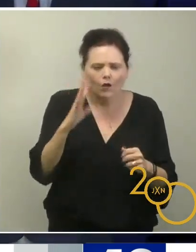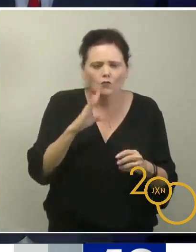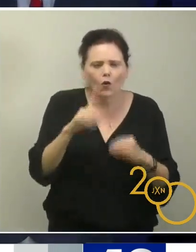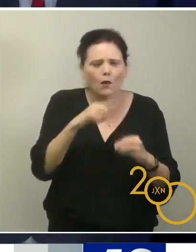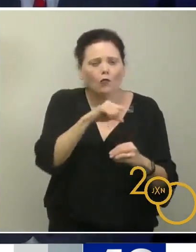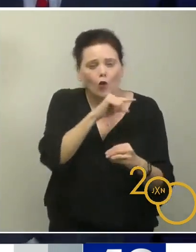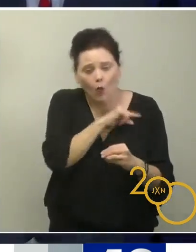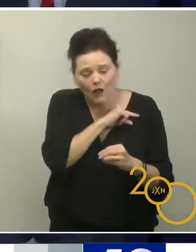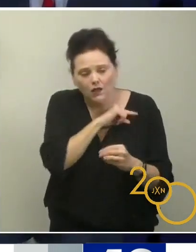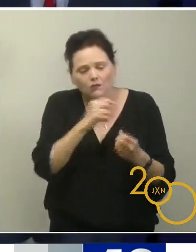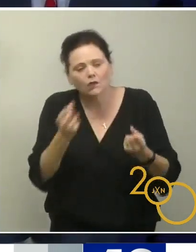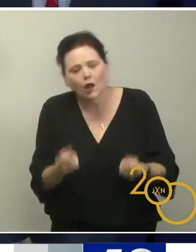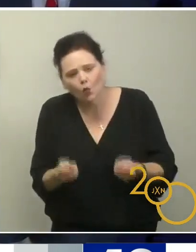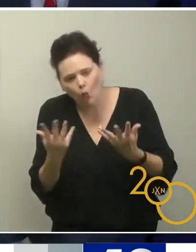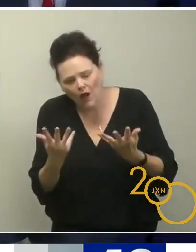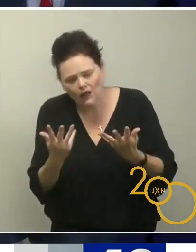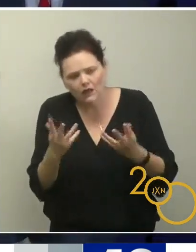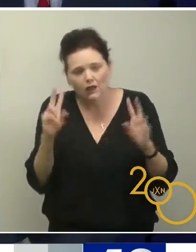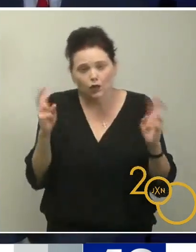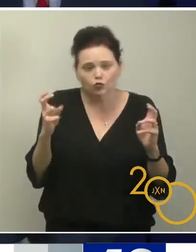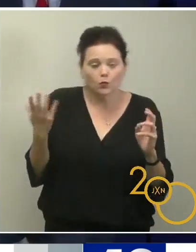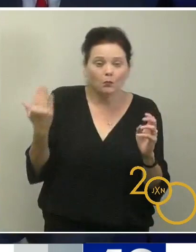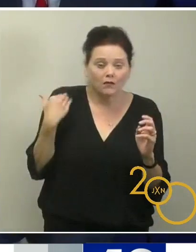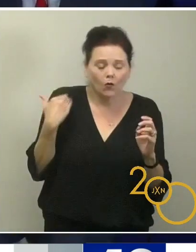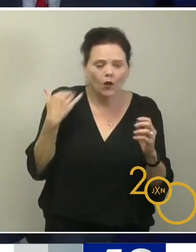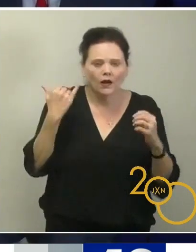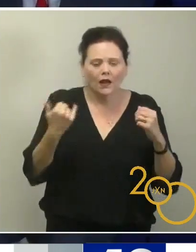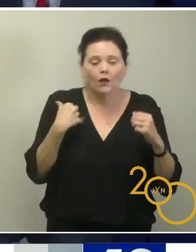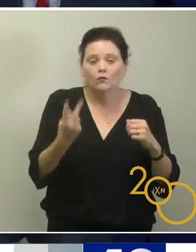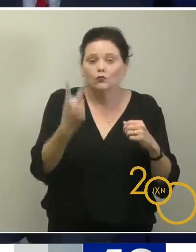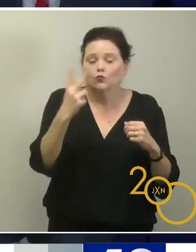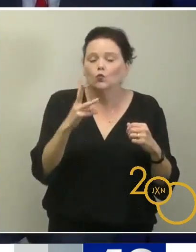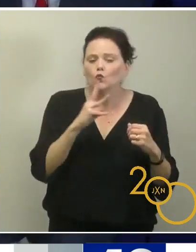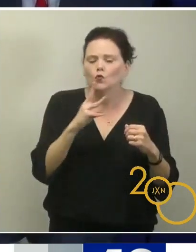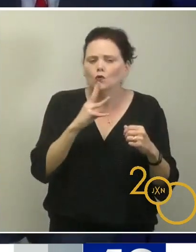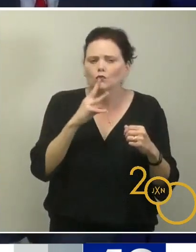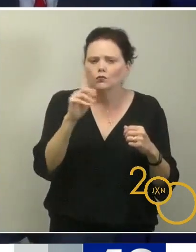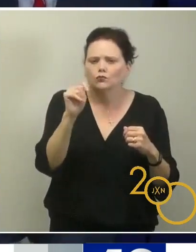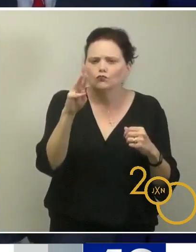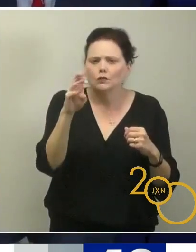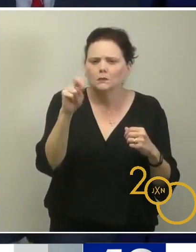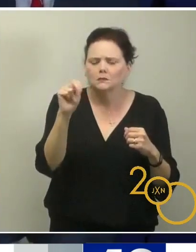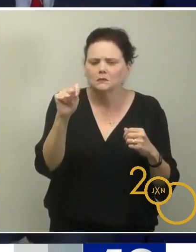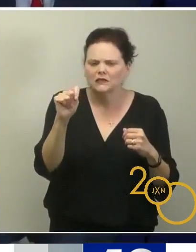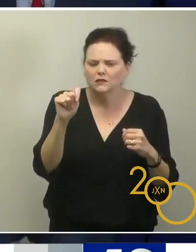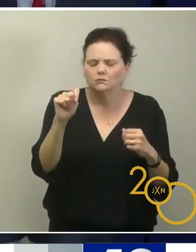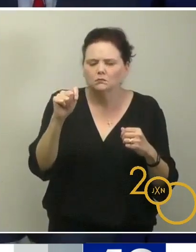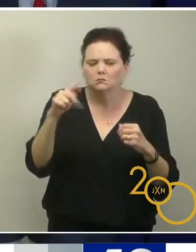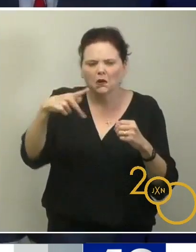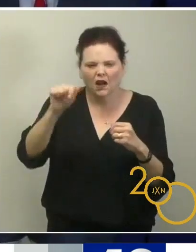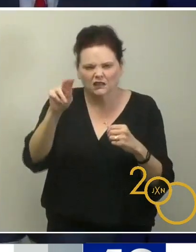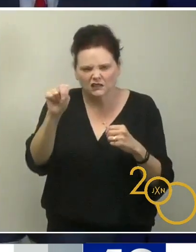IT'S BEEN CITED REPEATEDLY THE LACK OF OPERATORS IN THE FACILITY. IN THE OTHER FACILITY FOR THAT POINT. JUST SO EVERYONE KNOWS I'VE